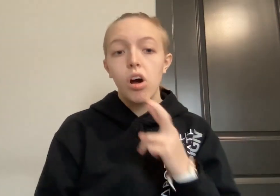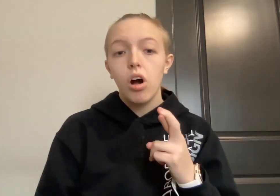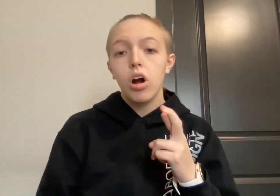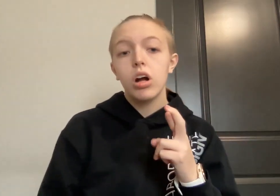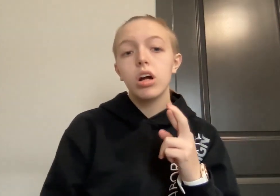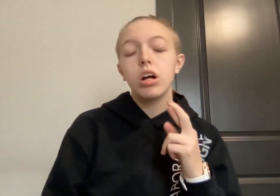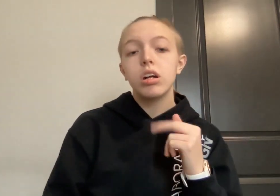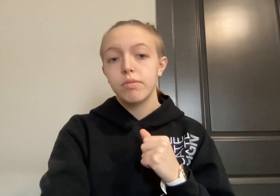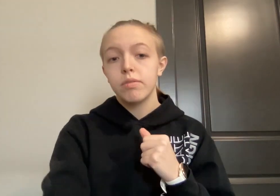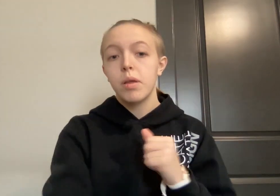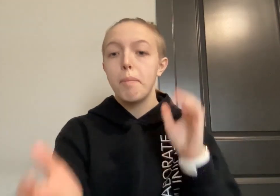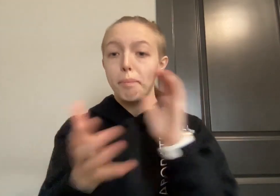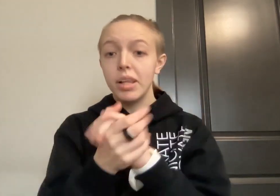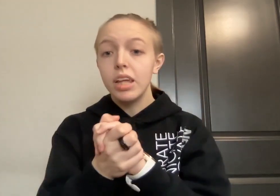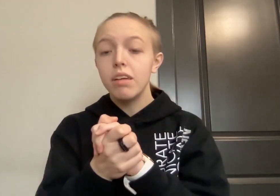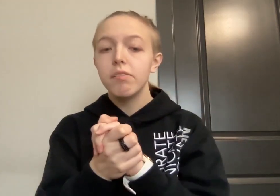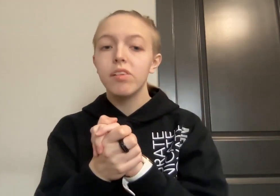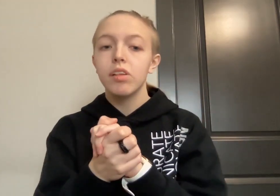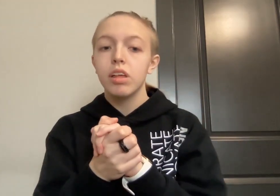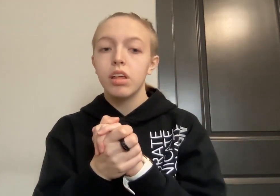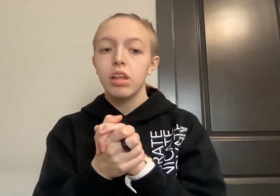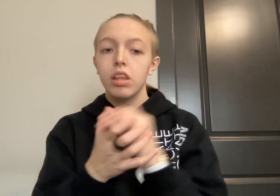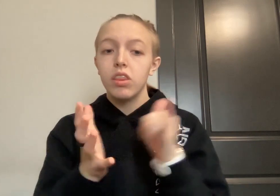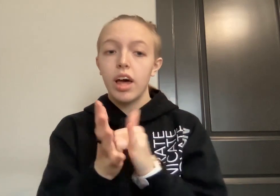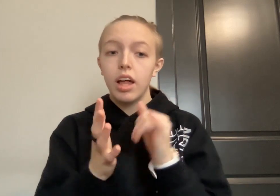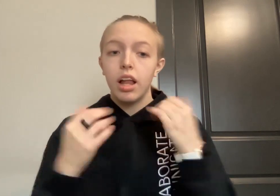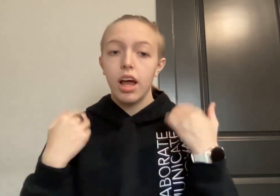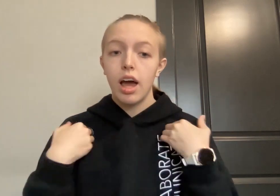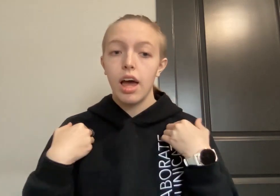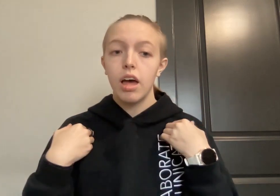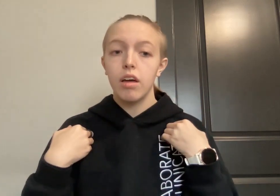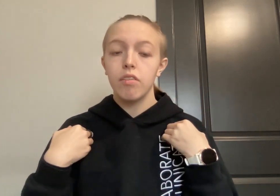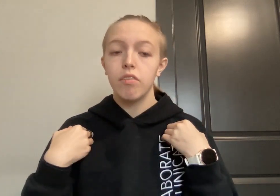are beliefs that have been